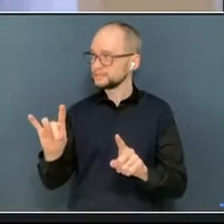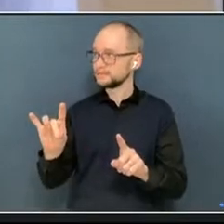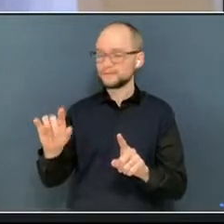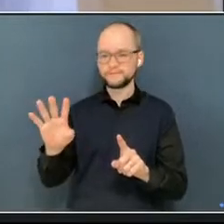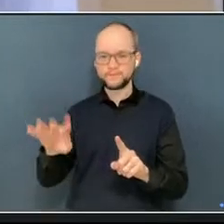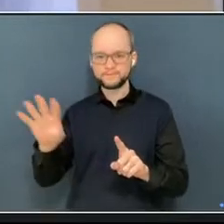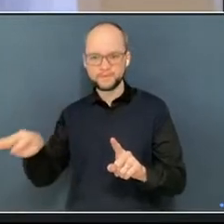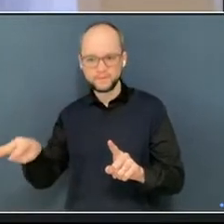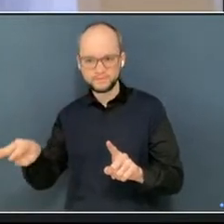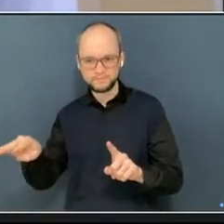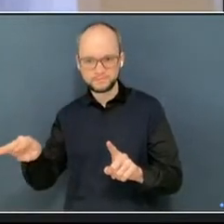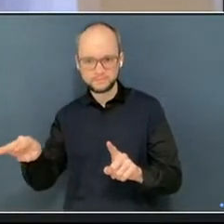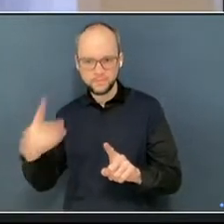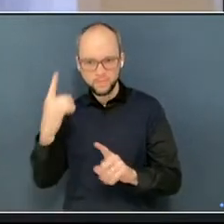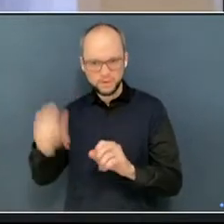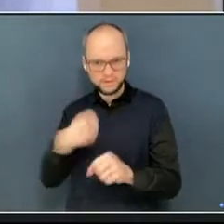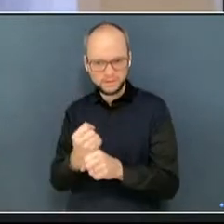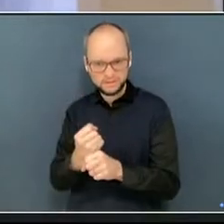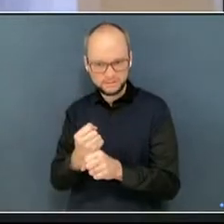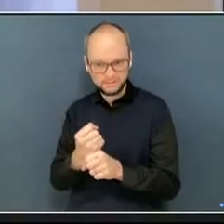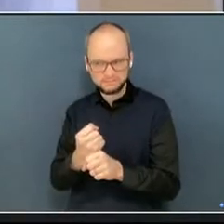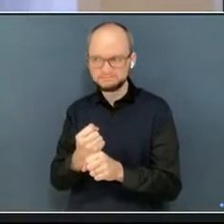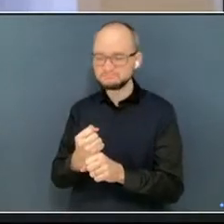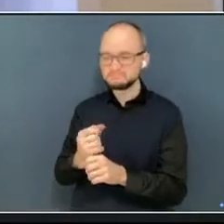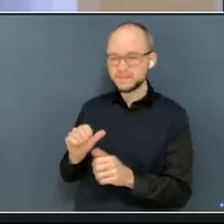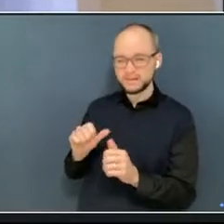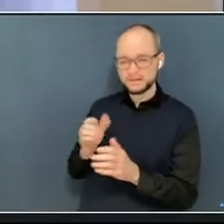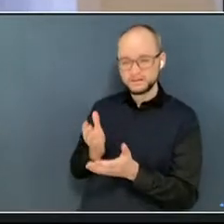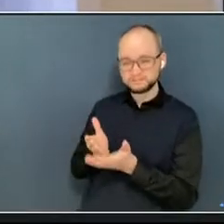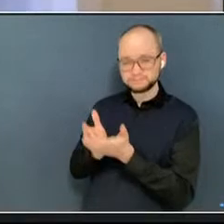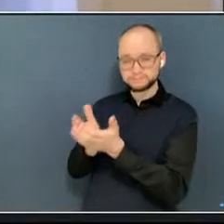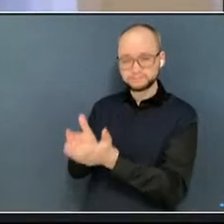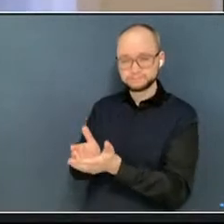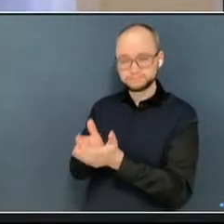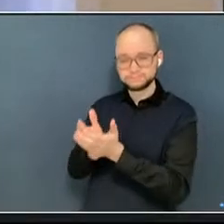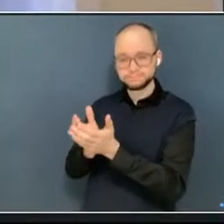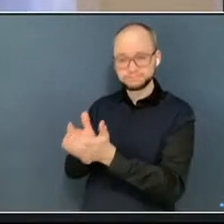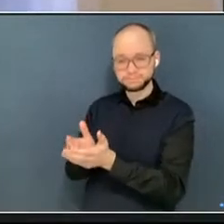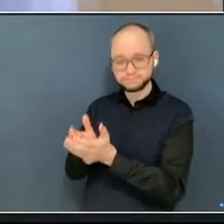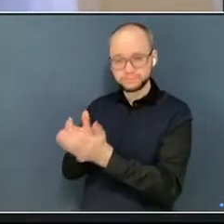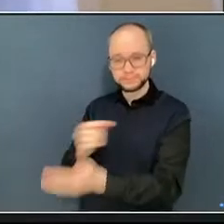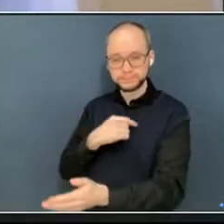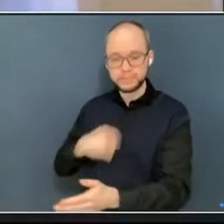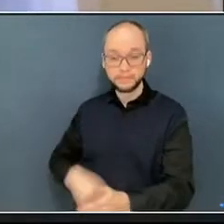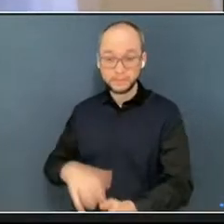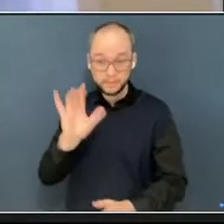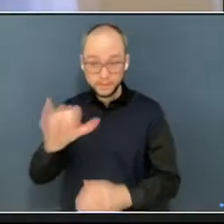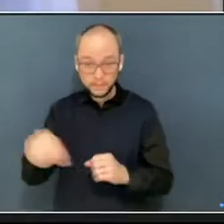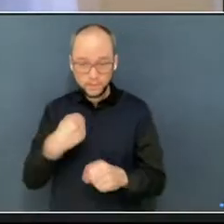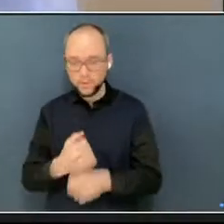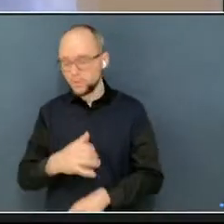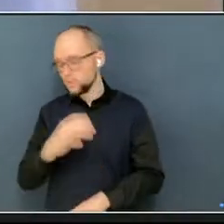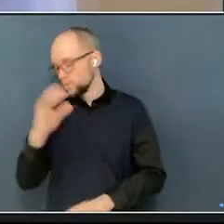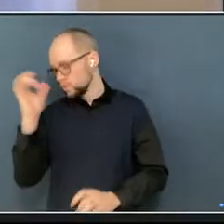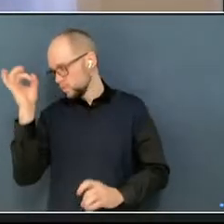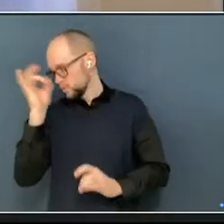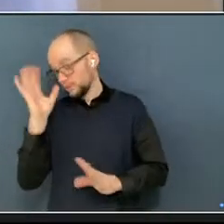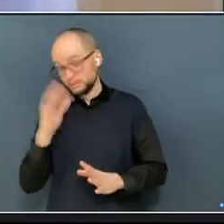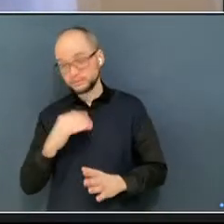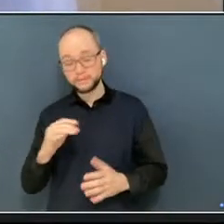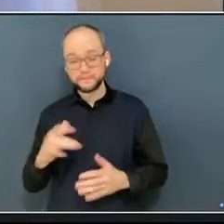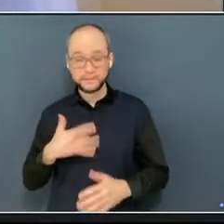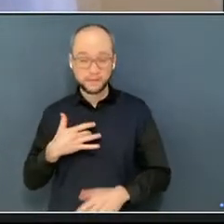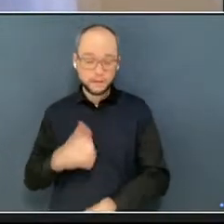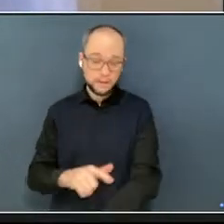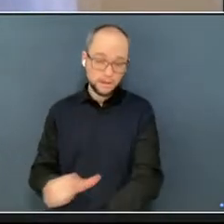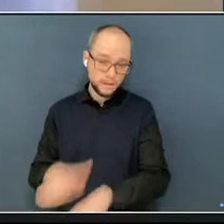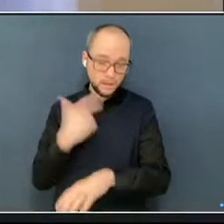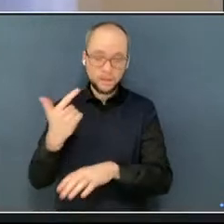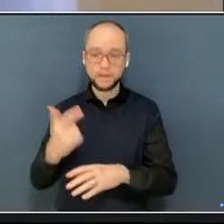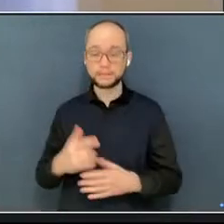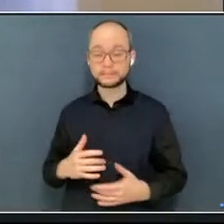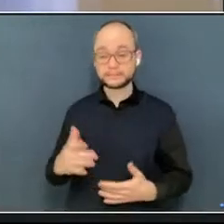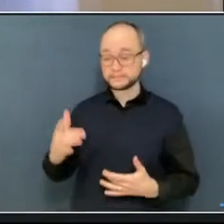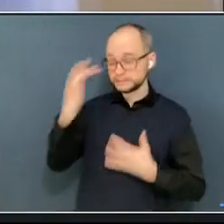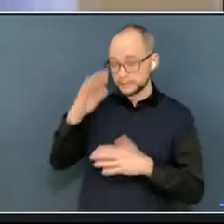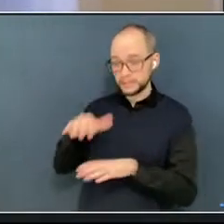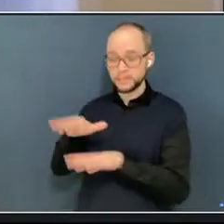The longest year of my life. Seasickness typhus fever. A fall on the deck, rheumatism, a slight attack of paralysis. Here I